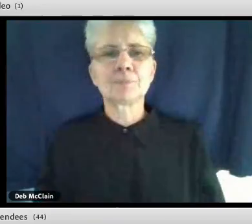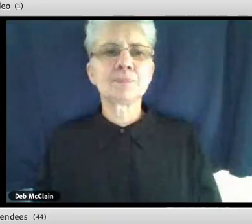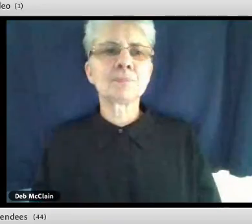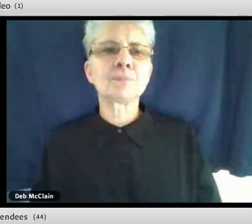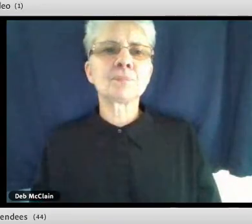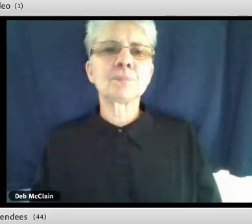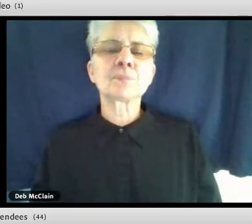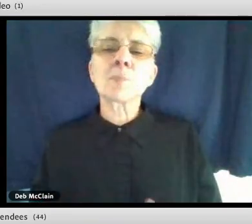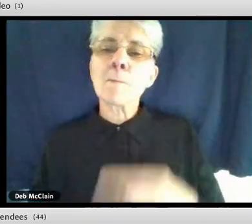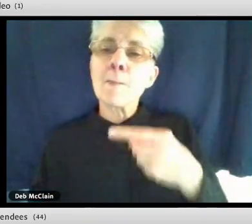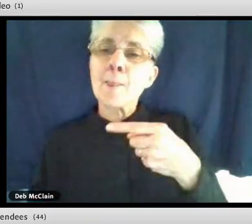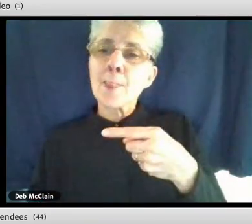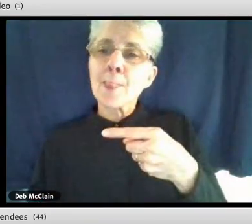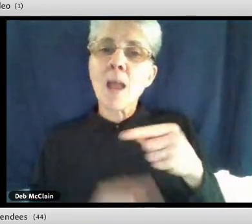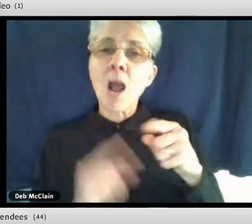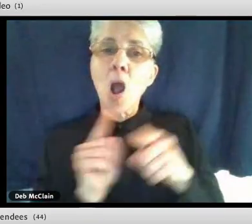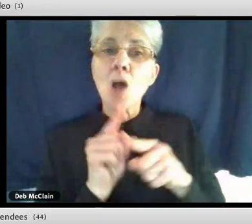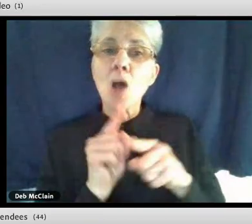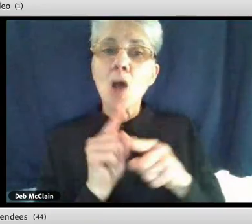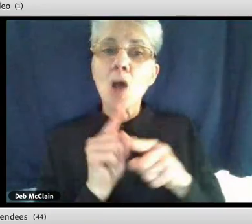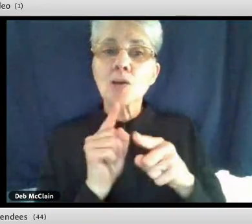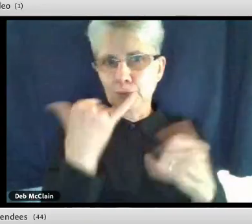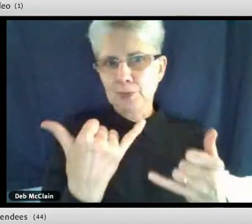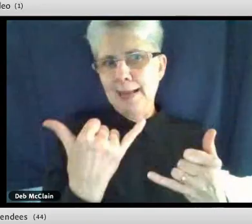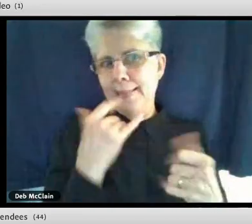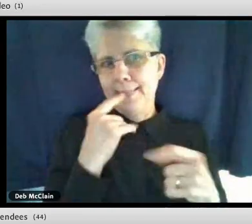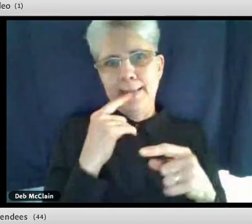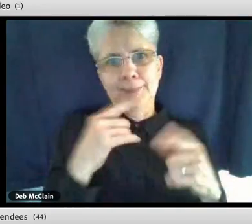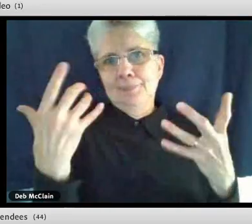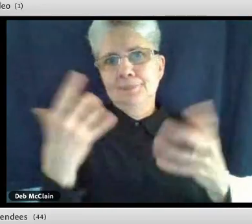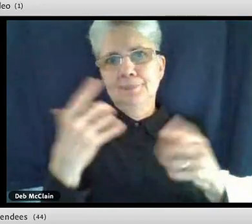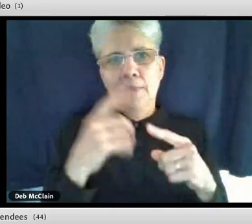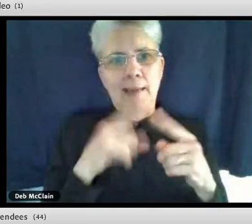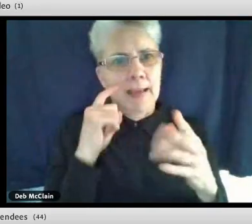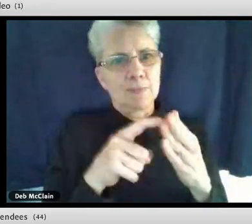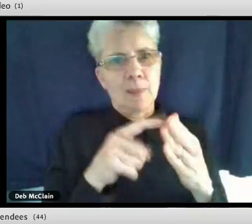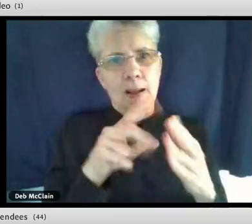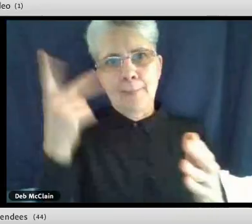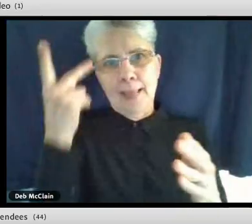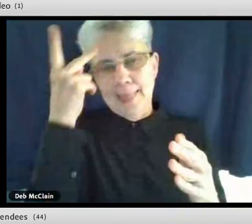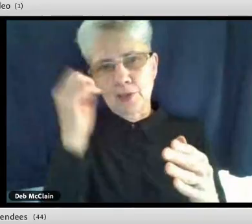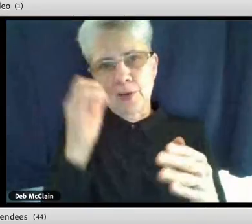whatever it might be, it can only help people. So also kids today,